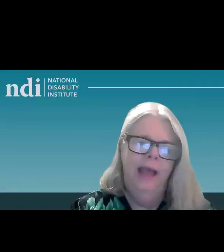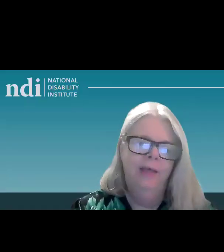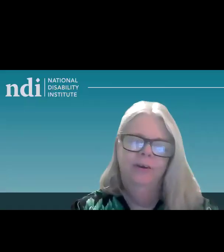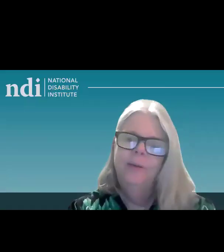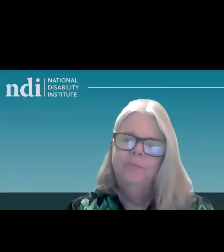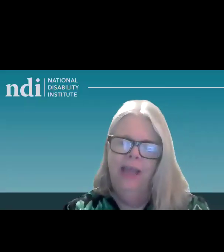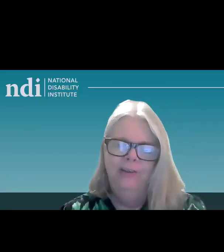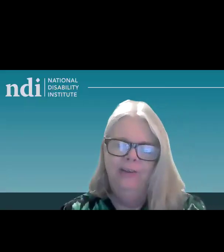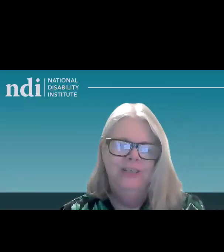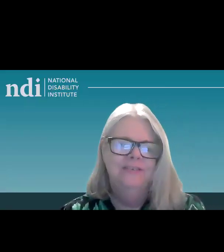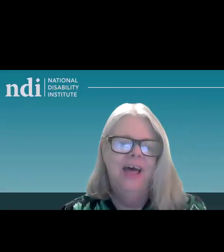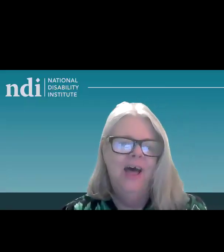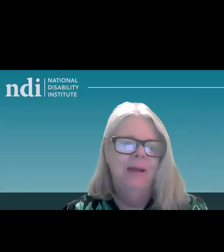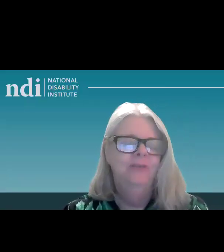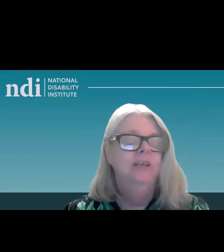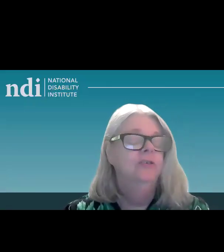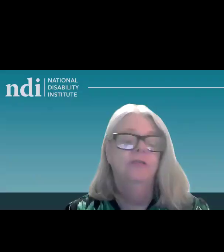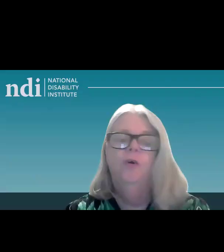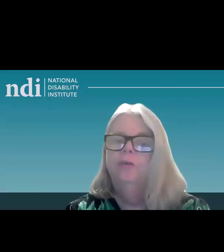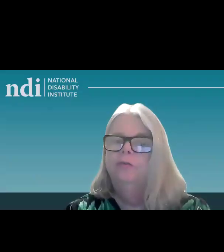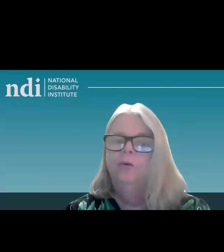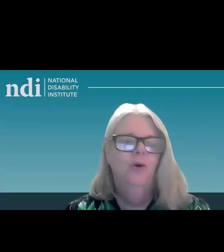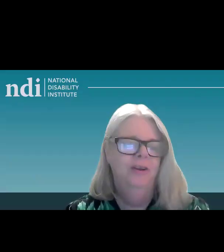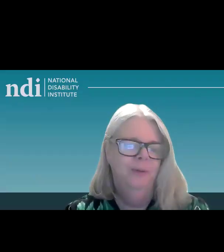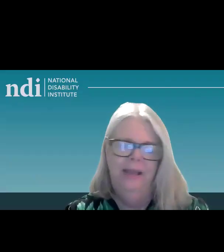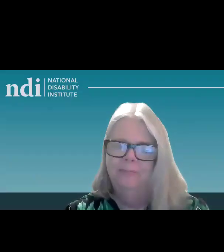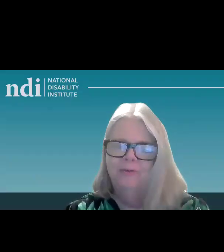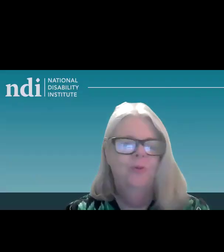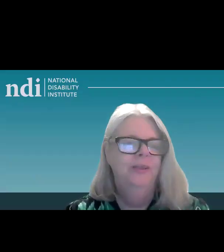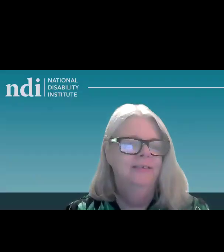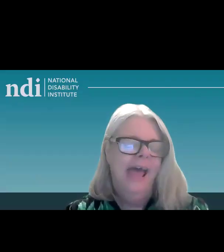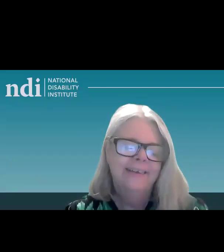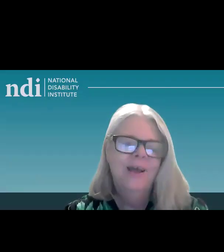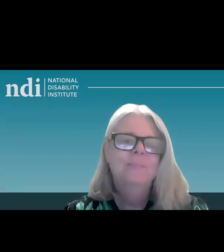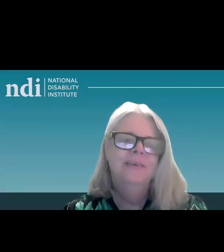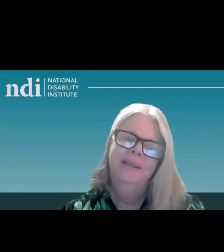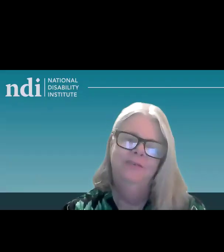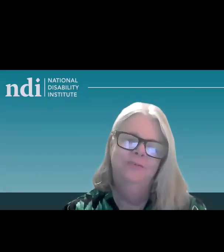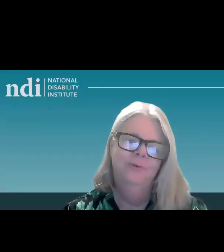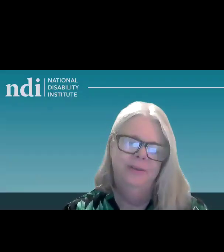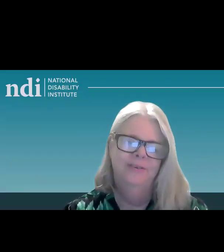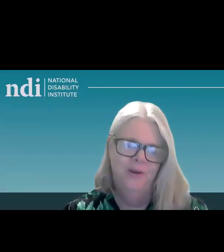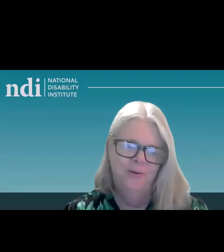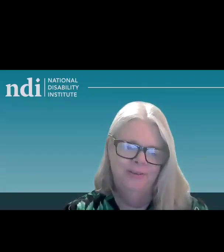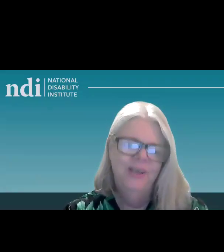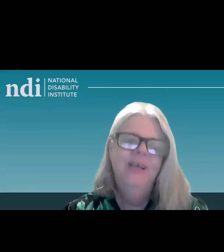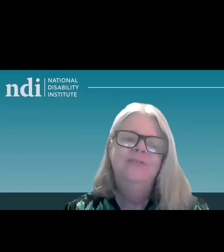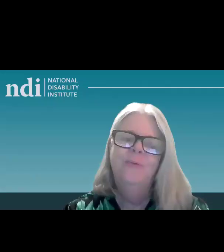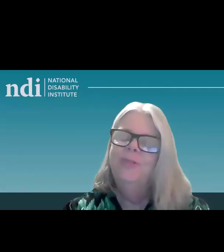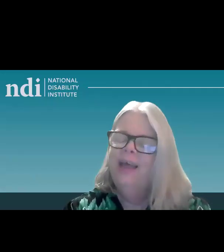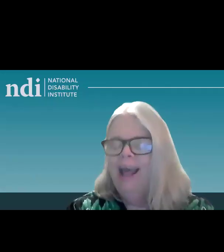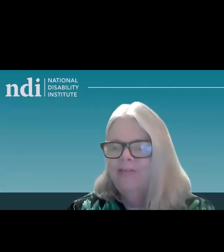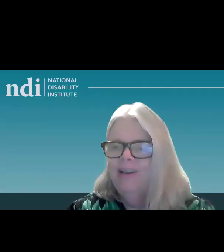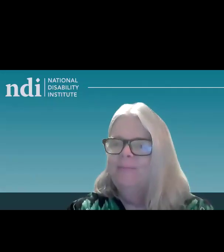worked with Catherine on a number of occasions and she is all things knowledge with tax topics.